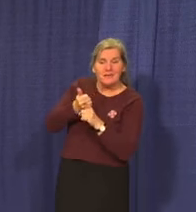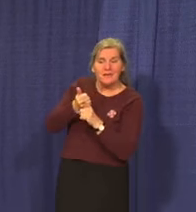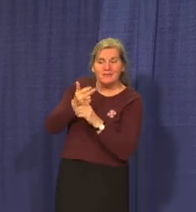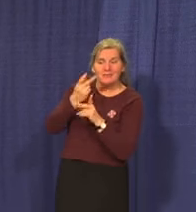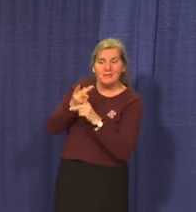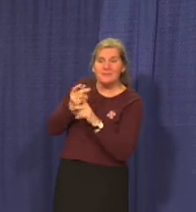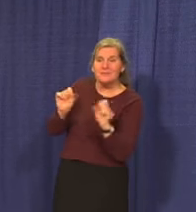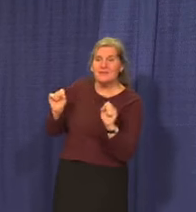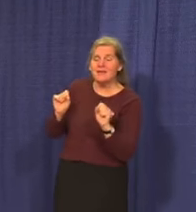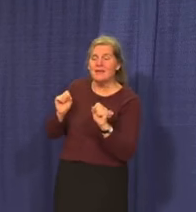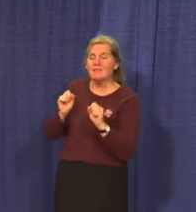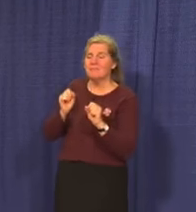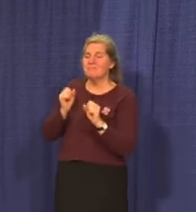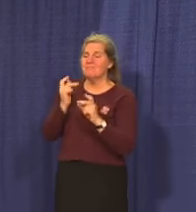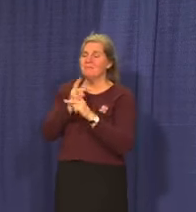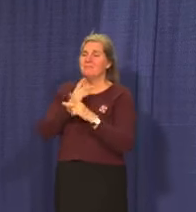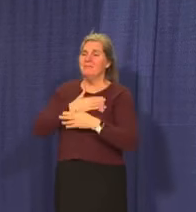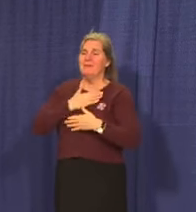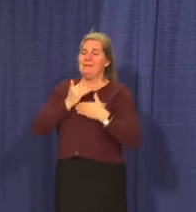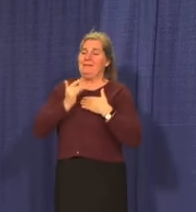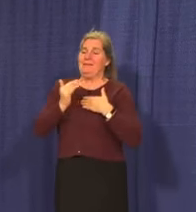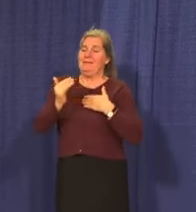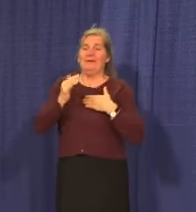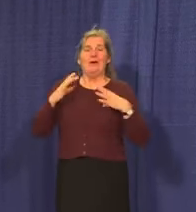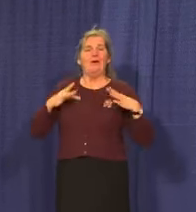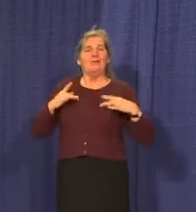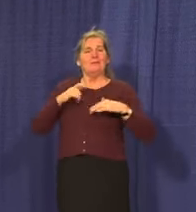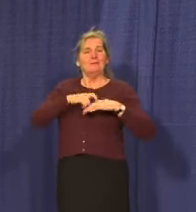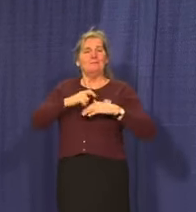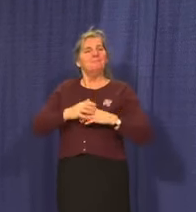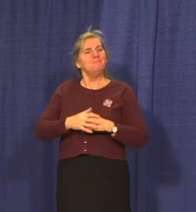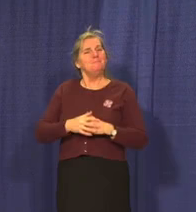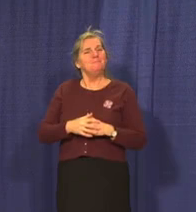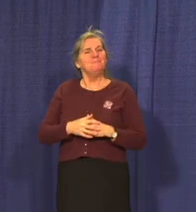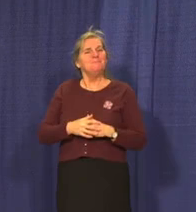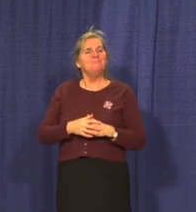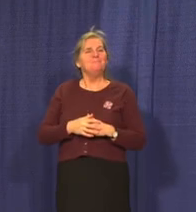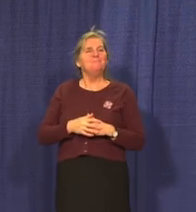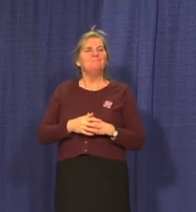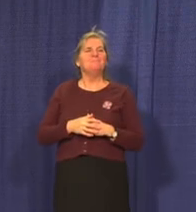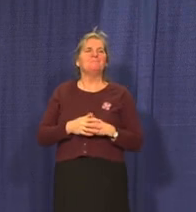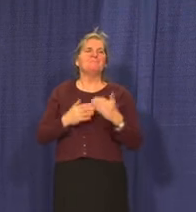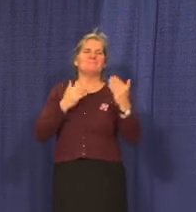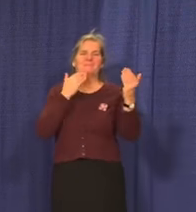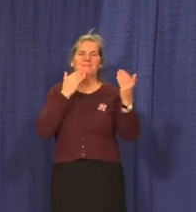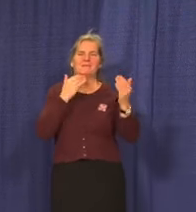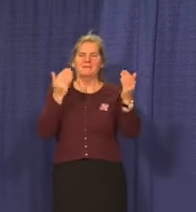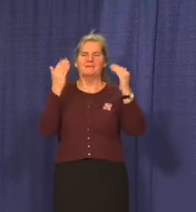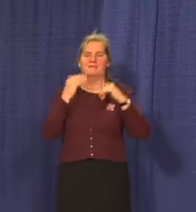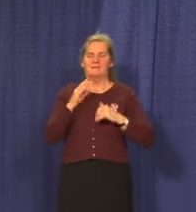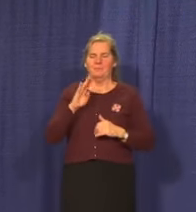INTO THE HOLIDAY SEASON. THANK YOU. WE WILL NOW GO TO BETH, CANADIAN